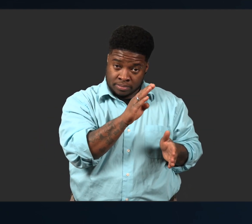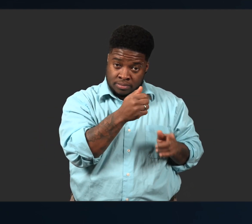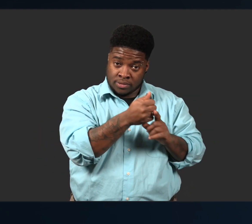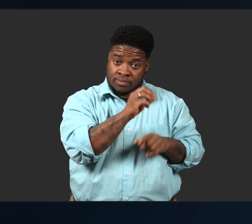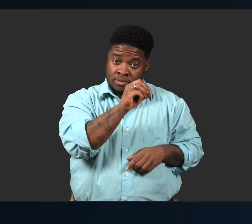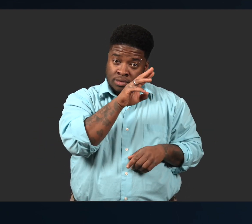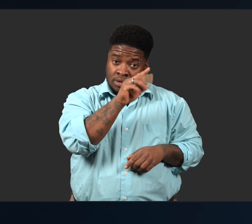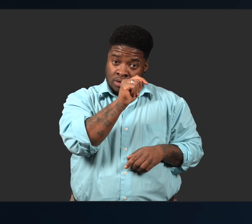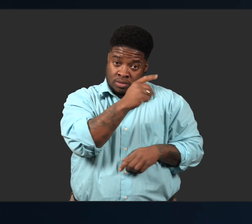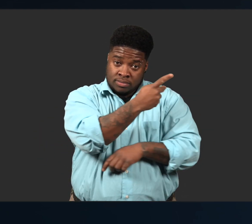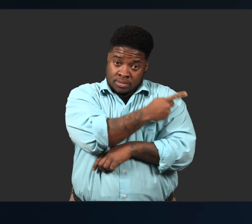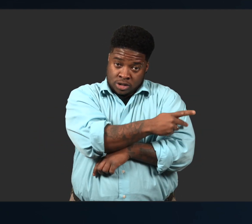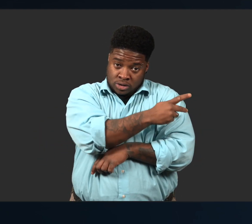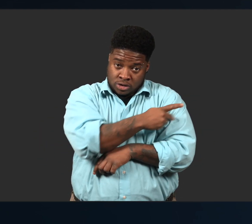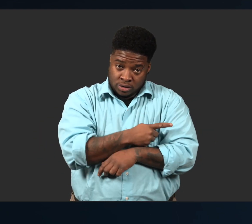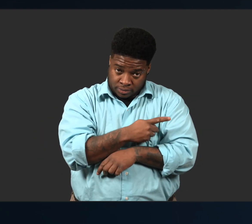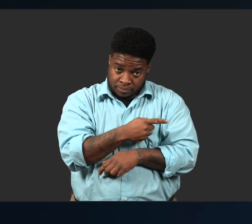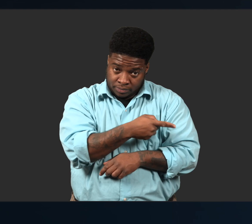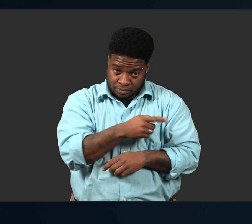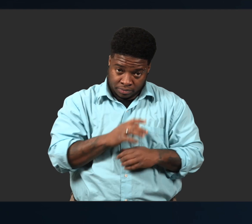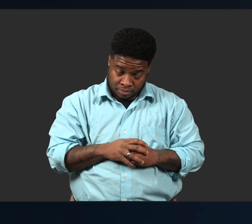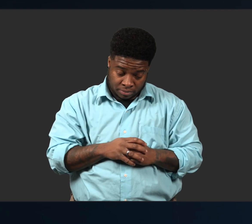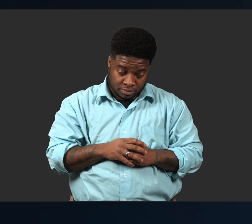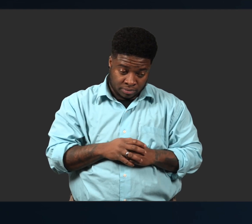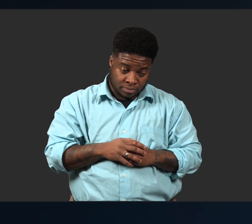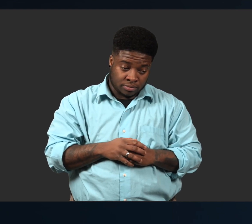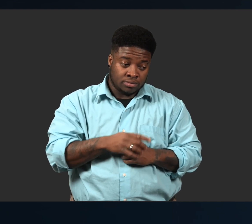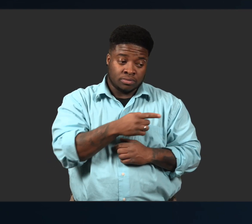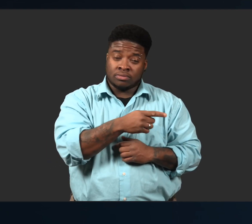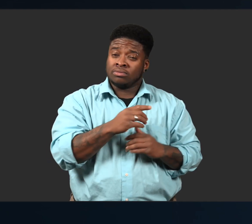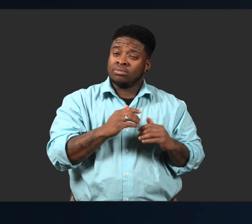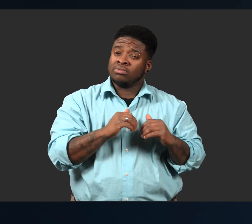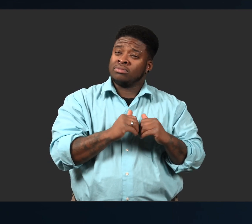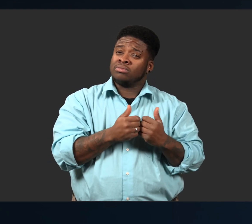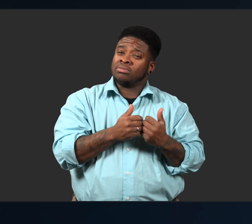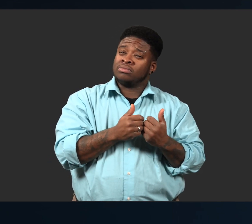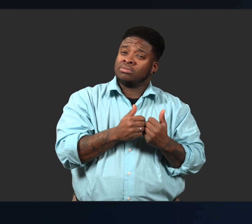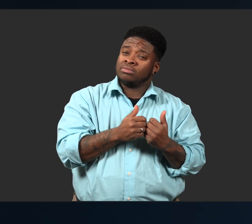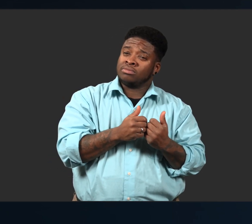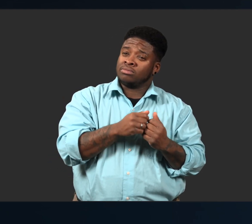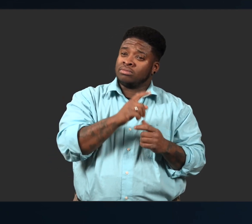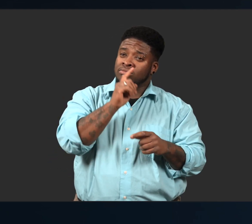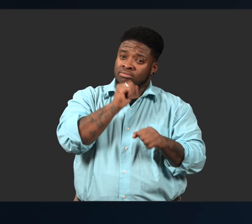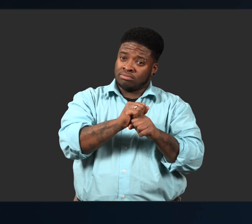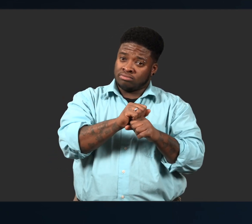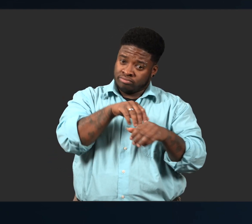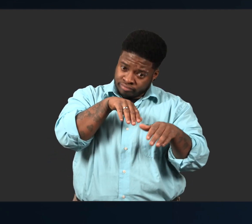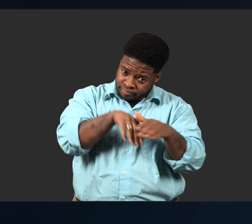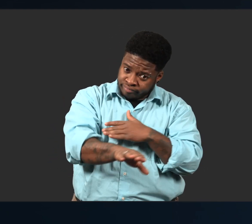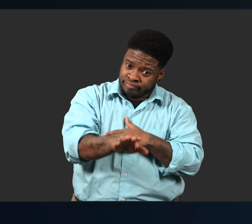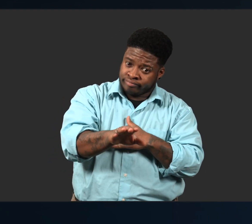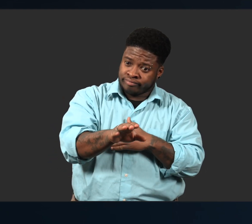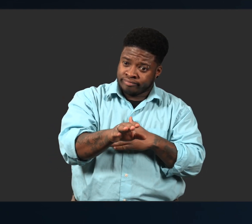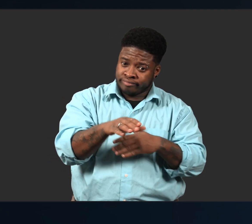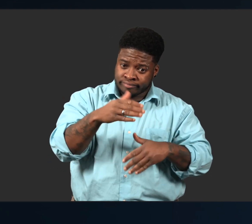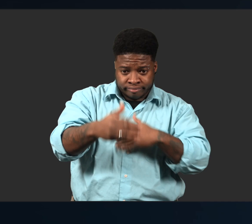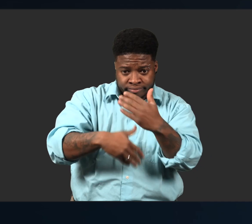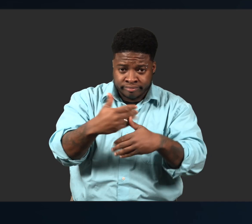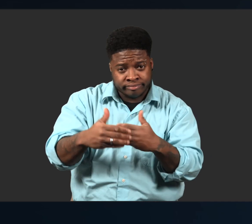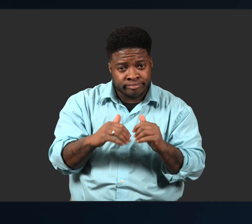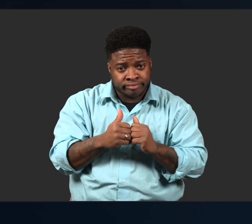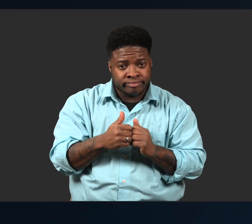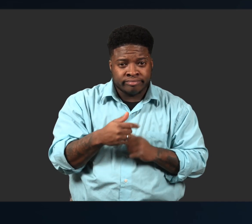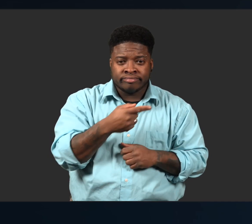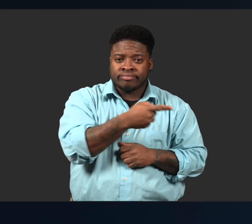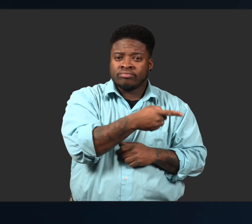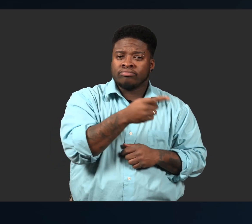Bob is the outpatient; what I'm going to talk about is how he actually gets started on his journey.